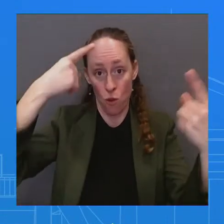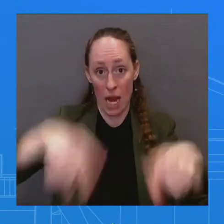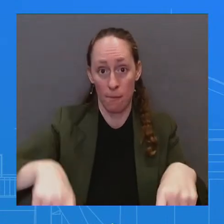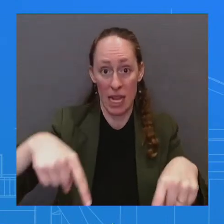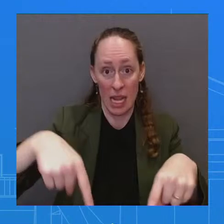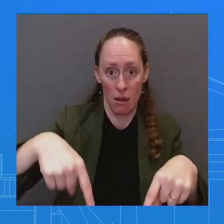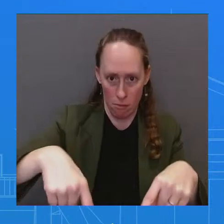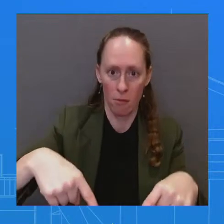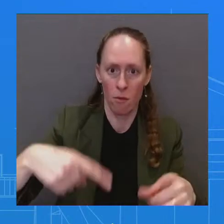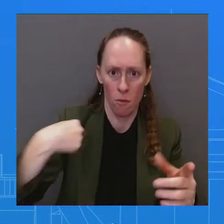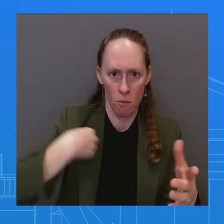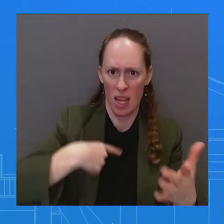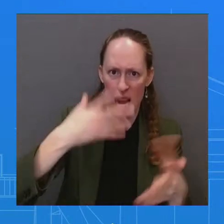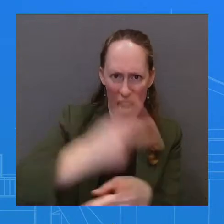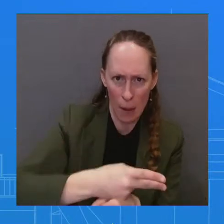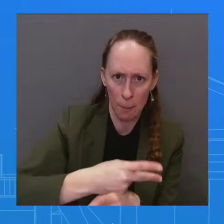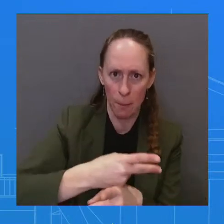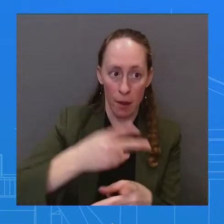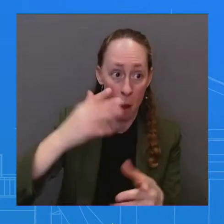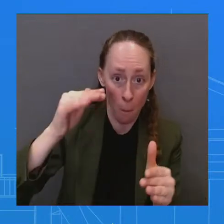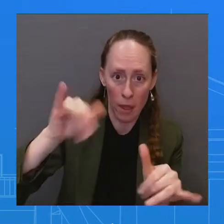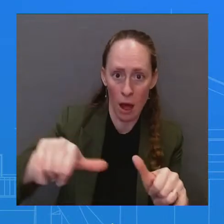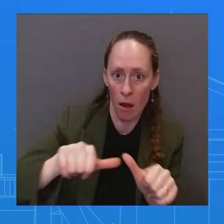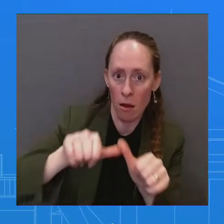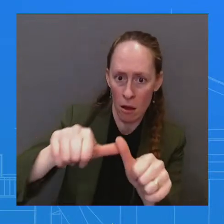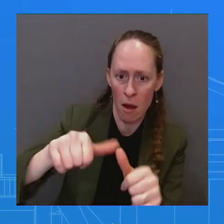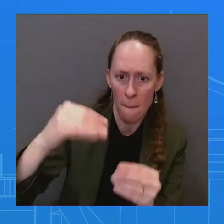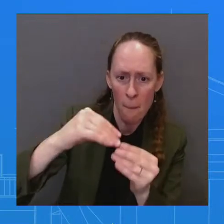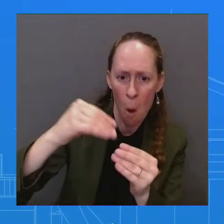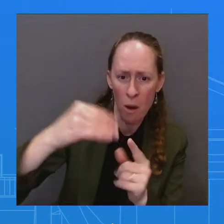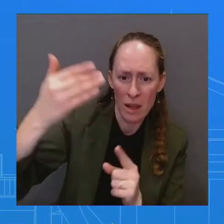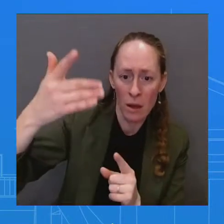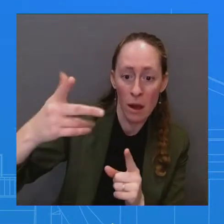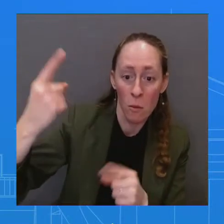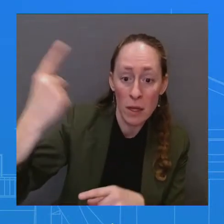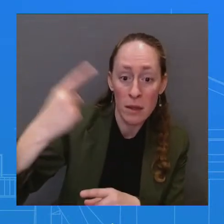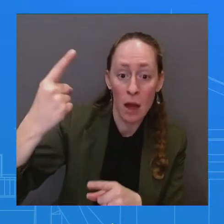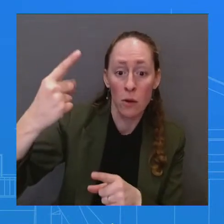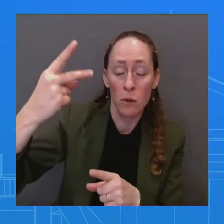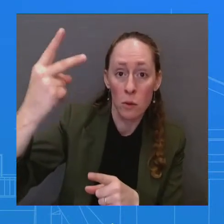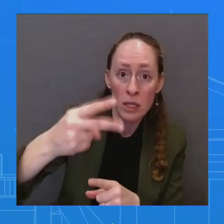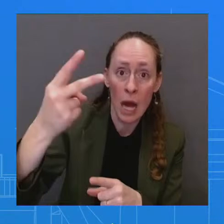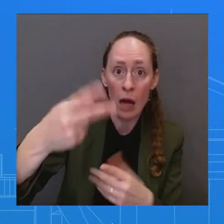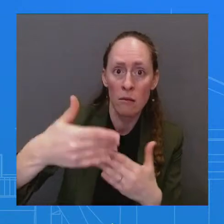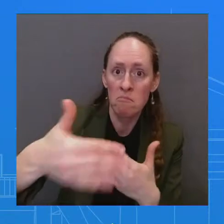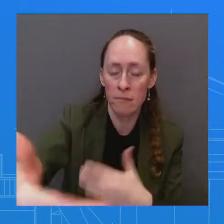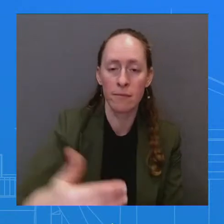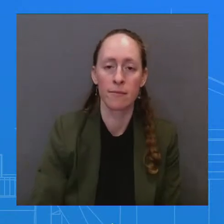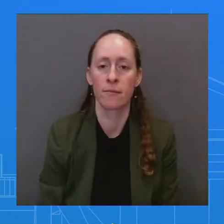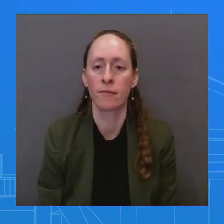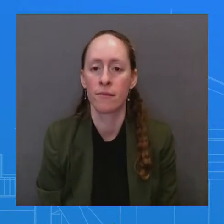As of the morning of November 26th: Two hundred trucks were dispatched to the Rafah Crossing, and a hundred and thirty-seven